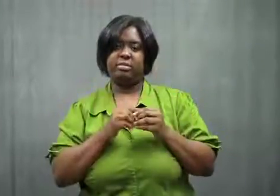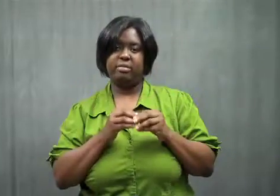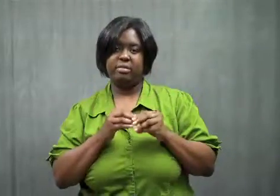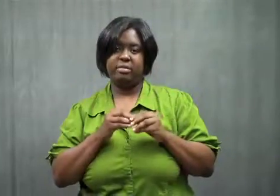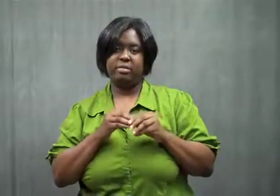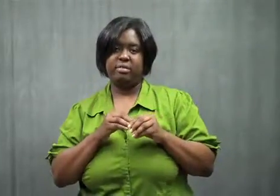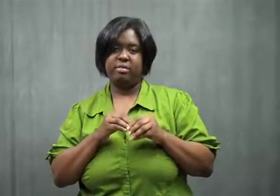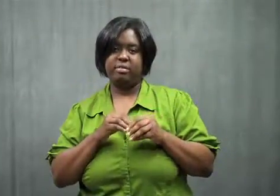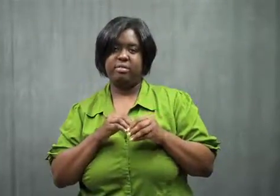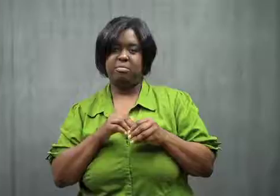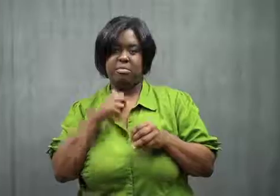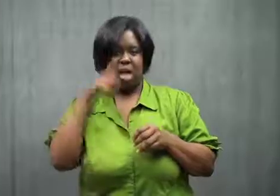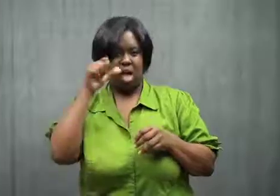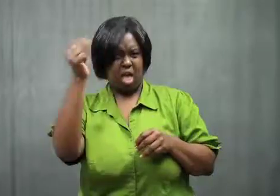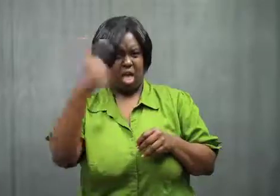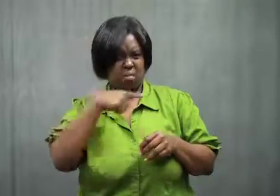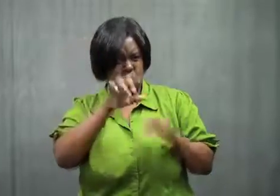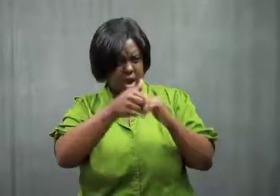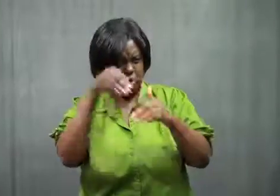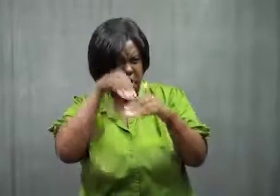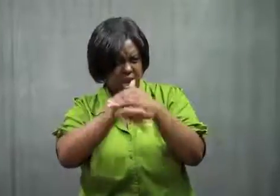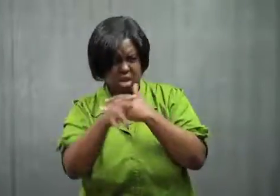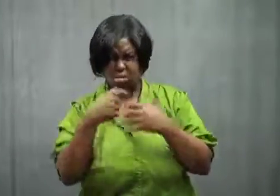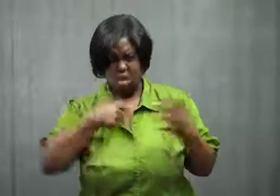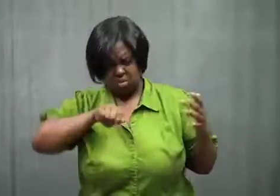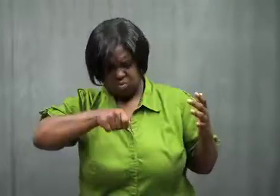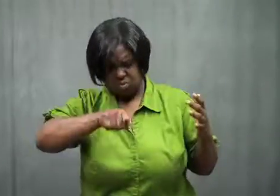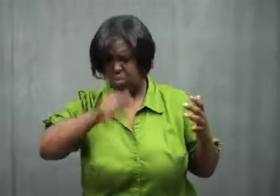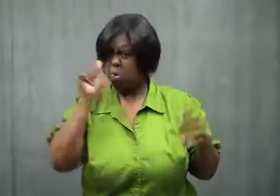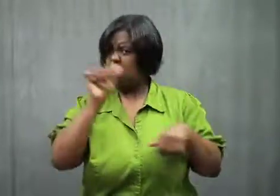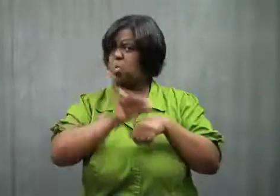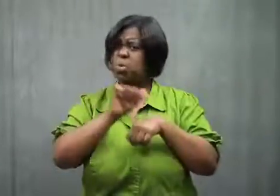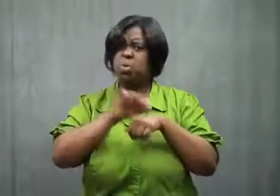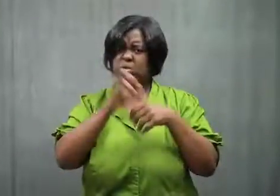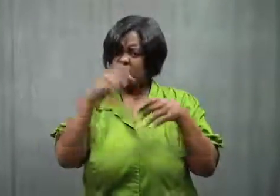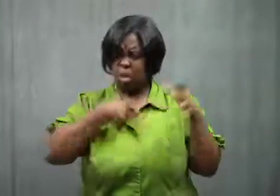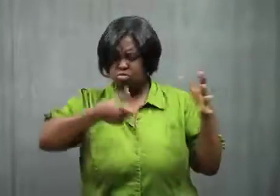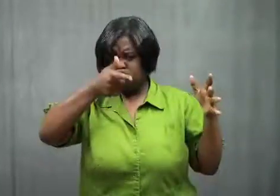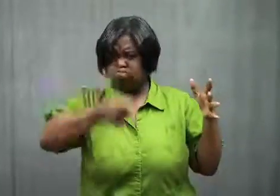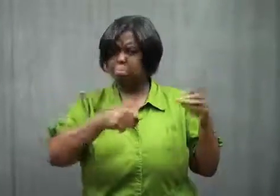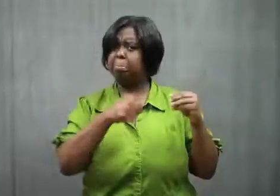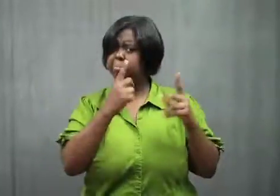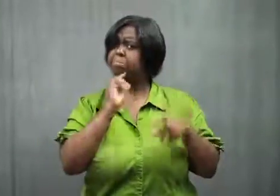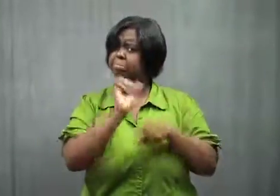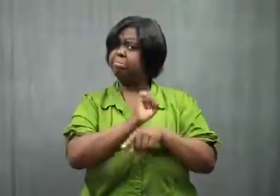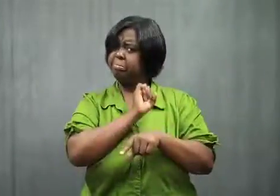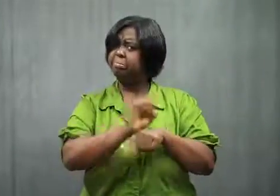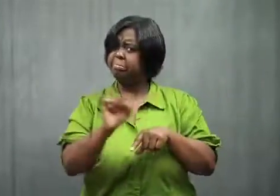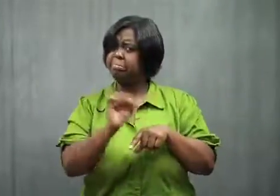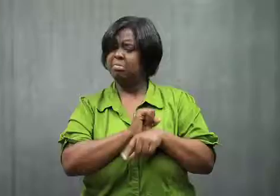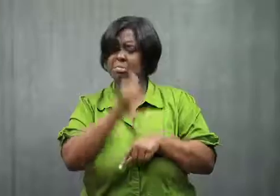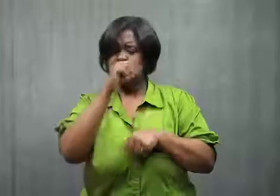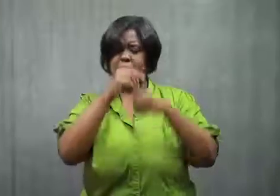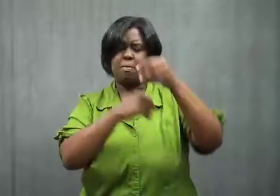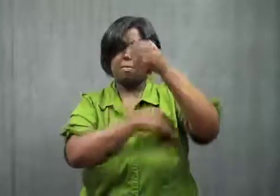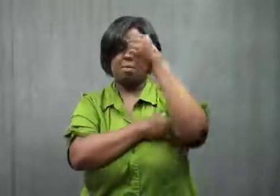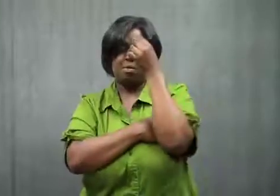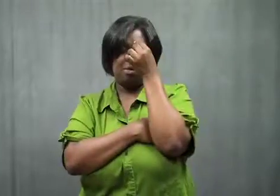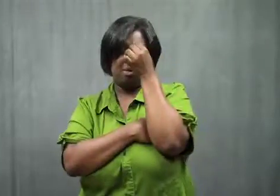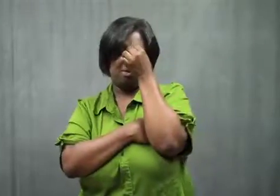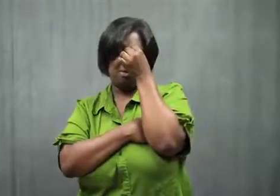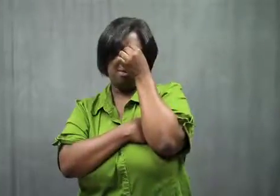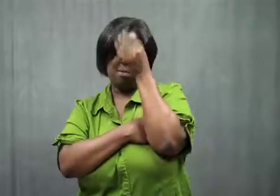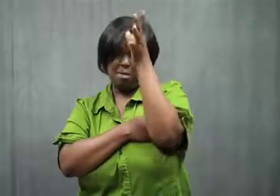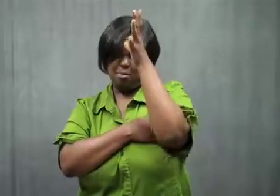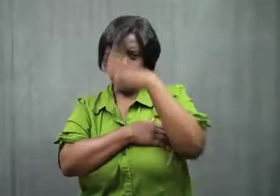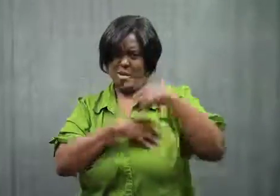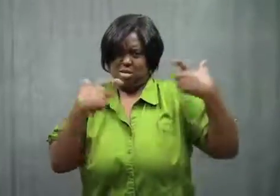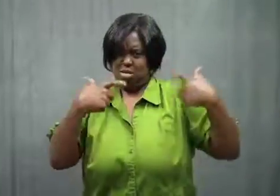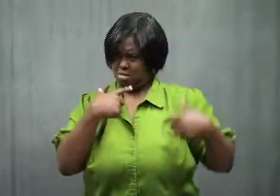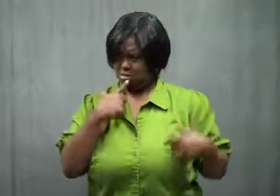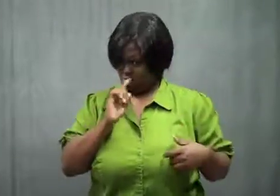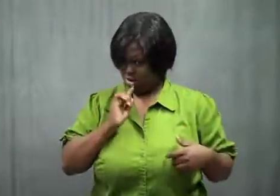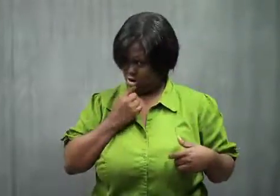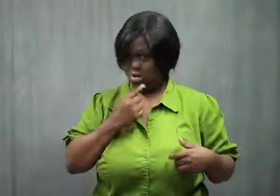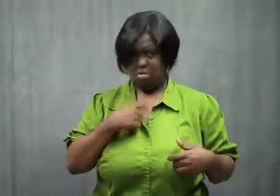My aunt asked how I got in. I told her the key didn't work but the clicker did.